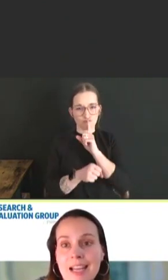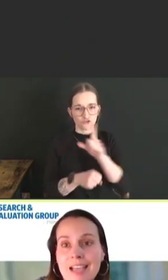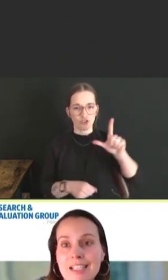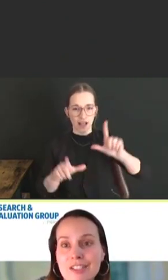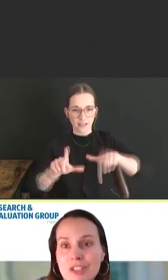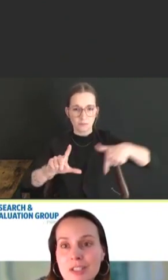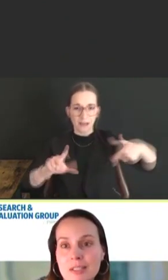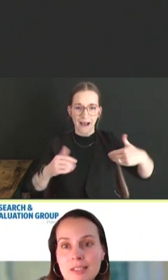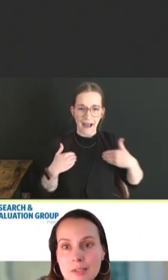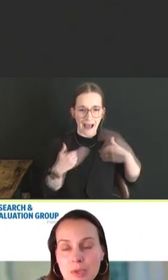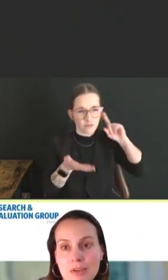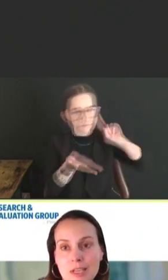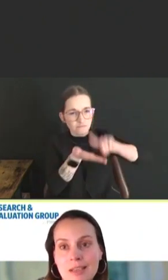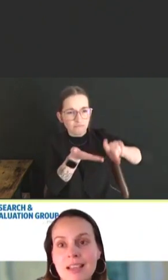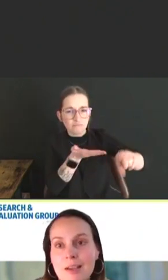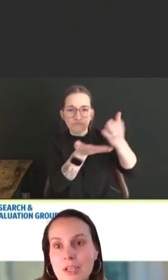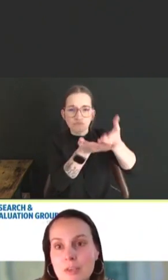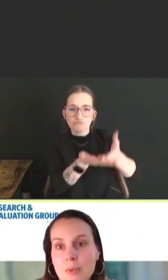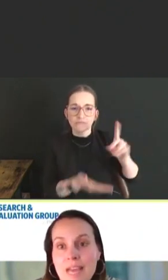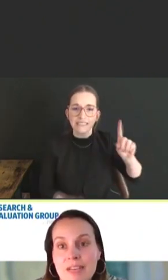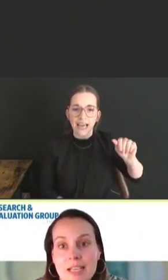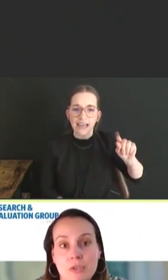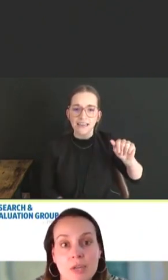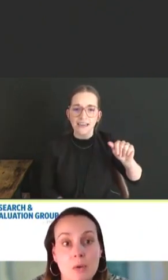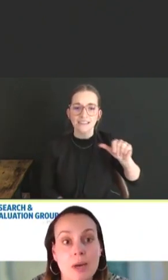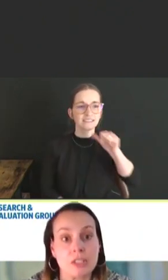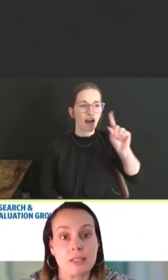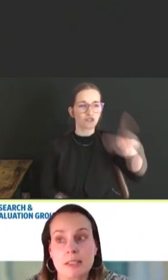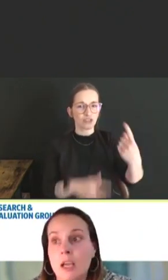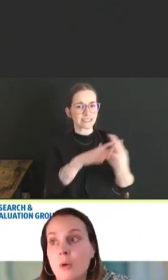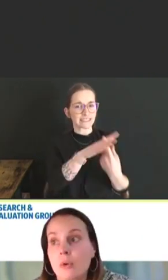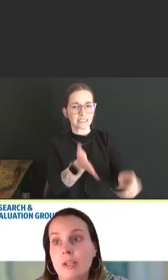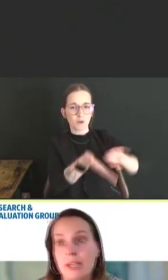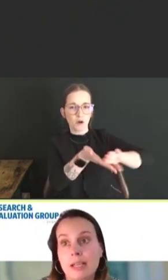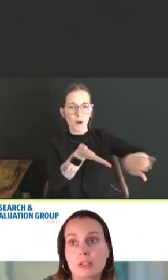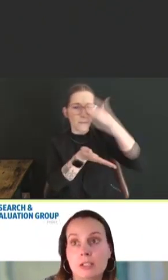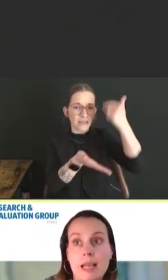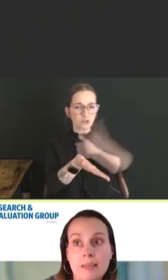and isn't just disappearing because we haven't asked the right questions. Go to the next slide.